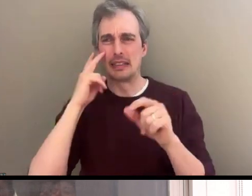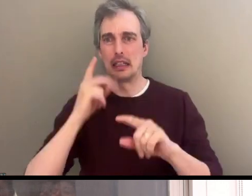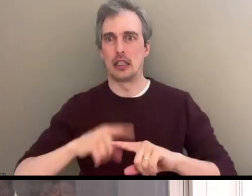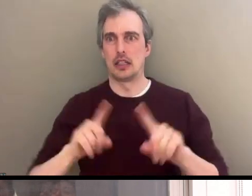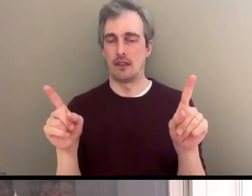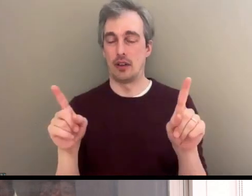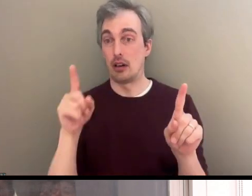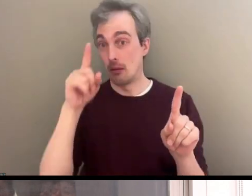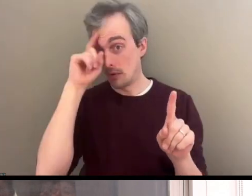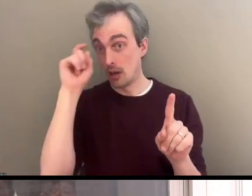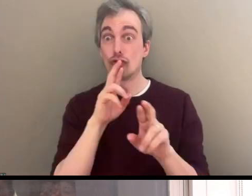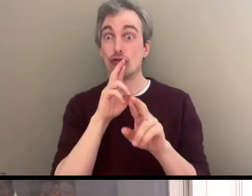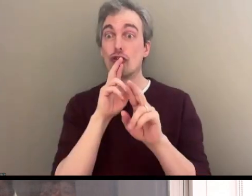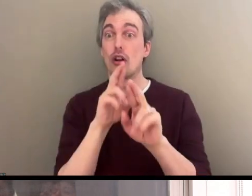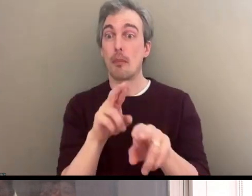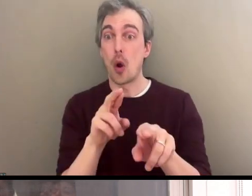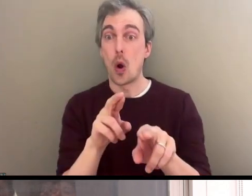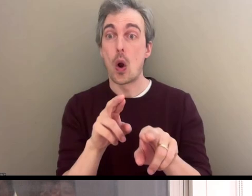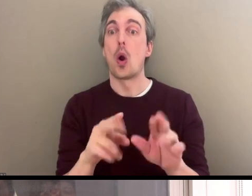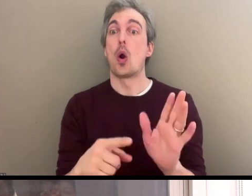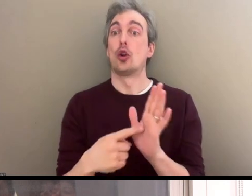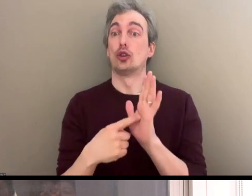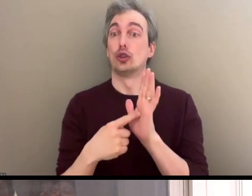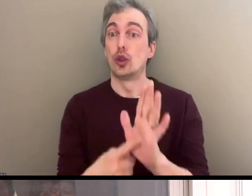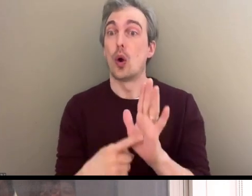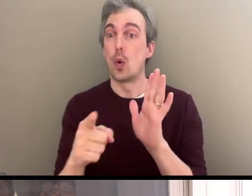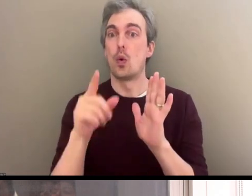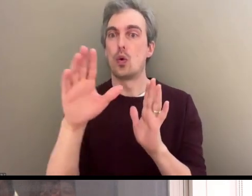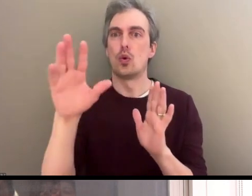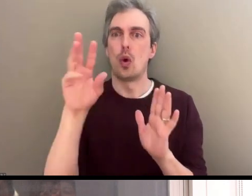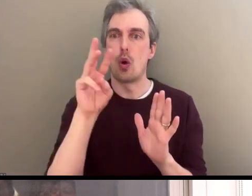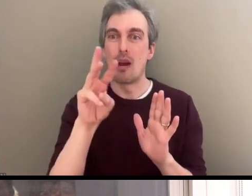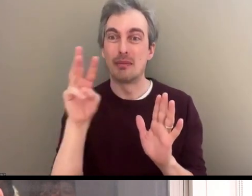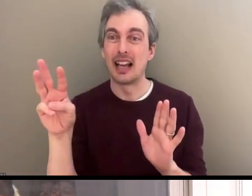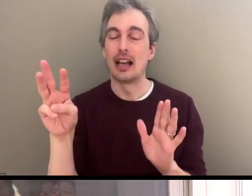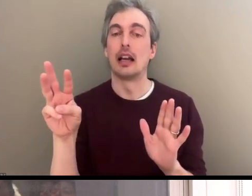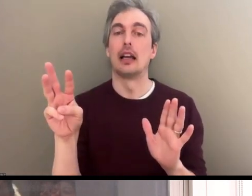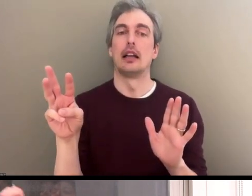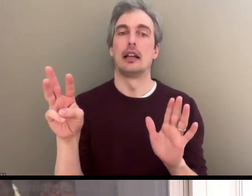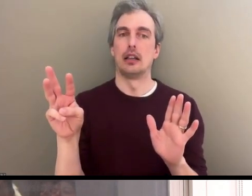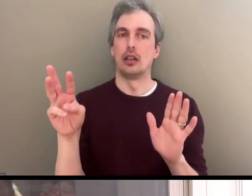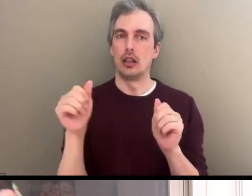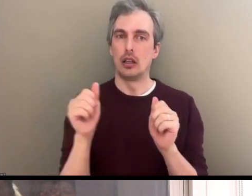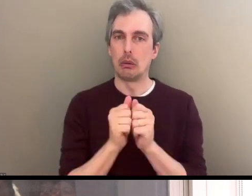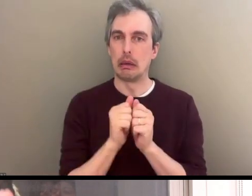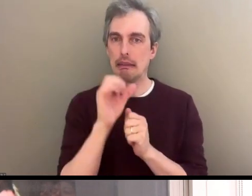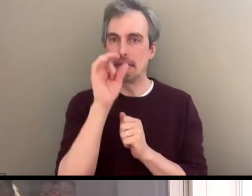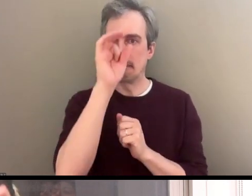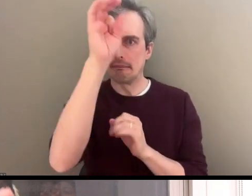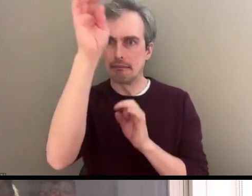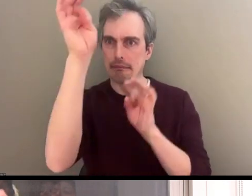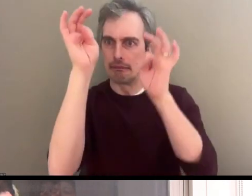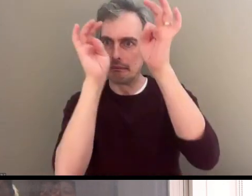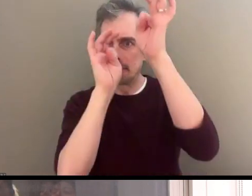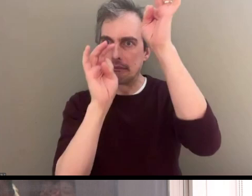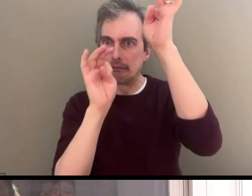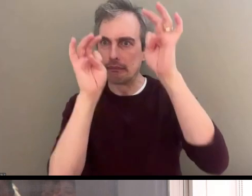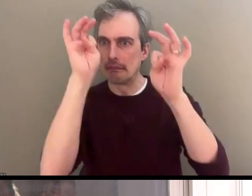it shows you your webpage, but it shows you little insignias next to the different artifacts on your page.